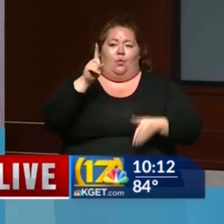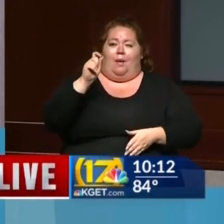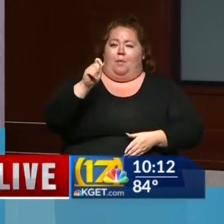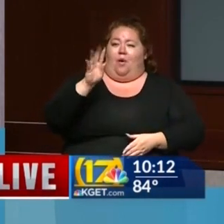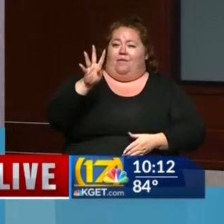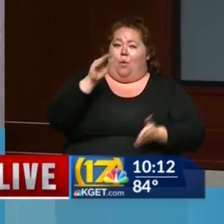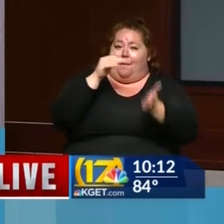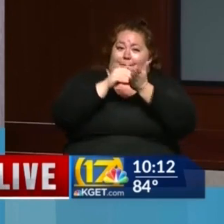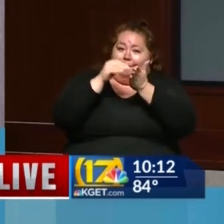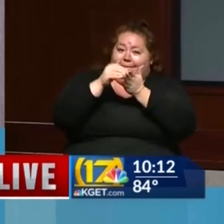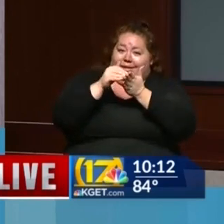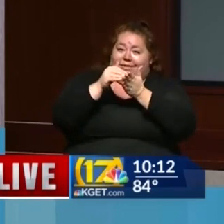YOU, PLEASE VISIT CURRAN COUNTI.COM.